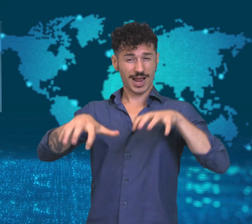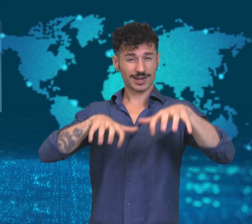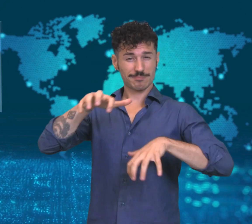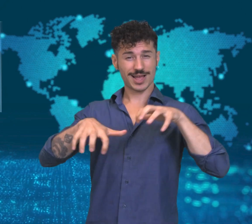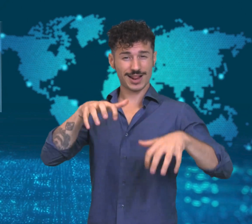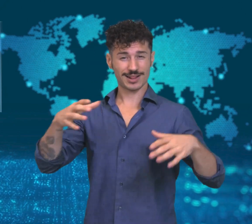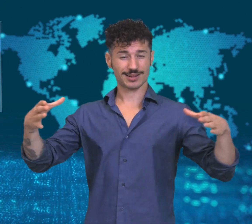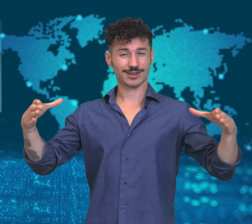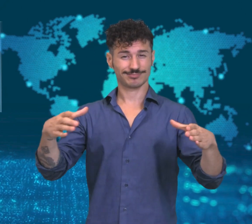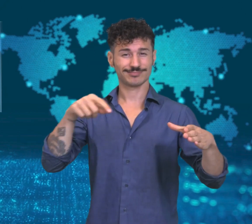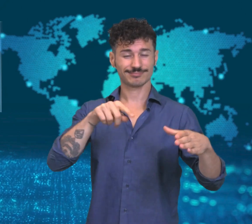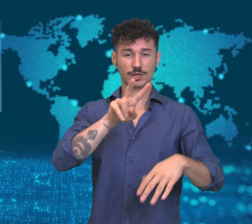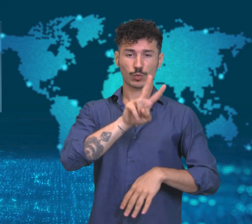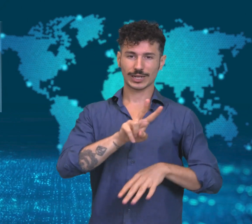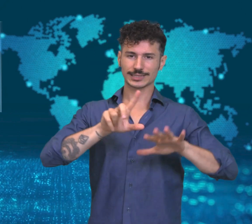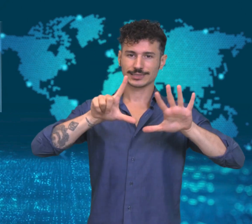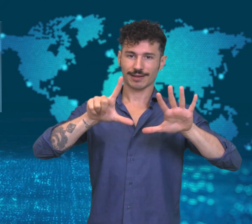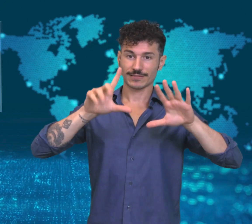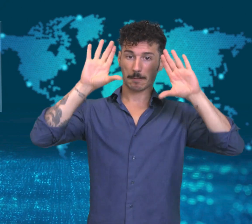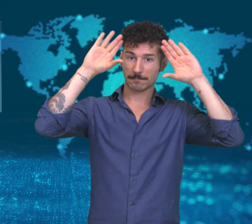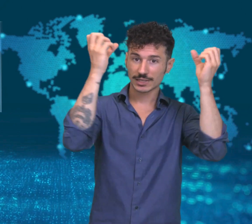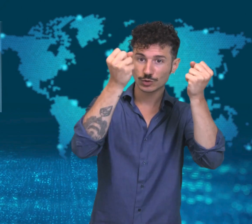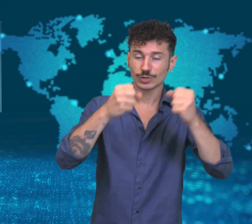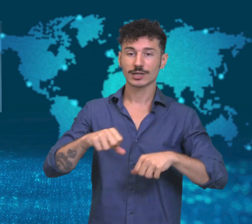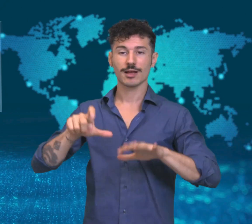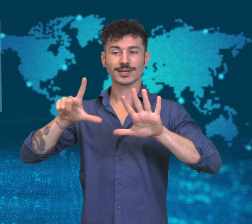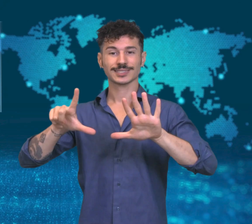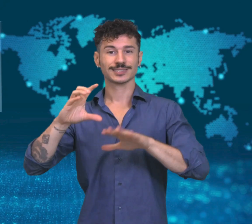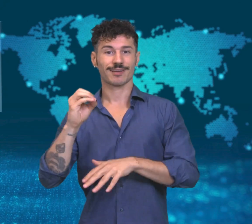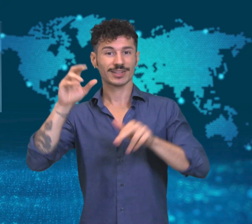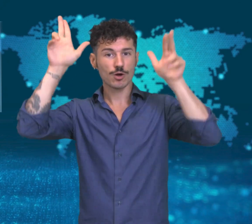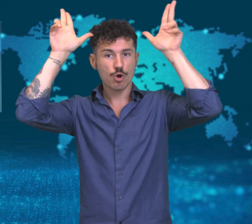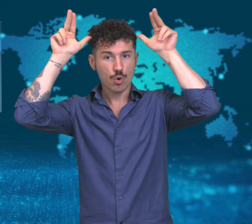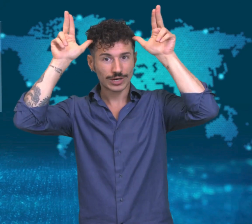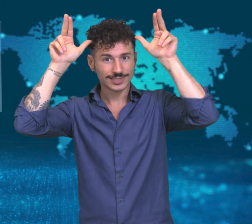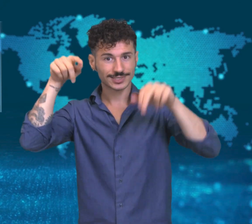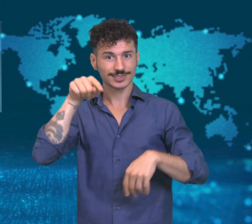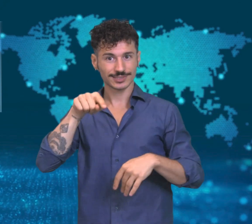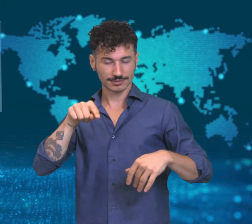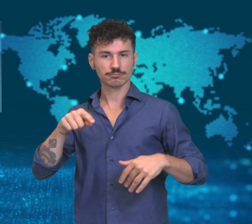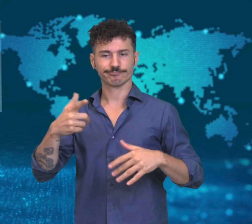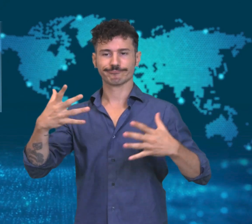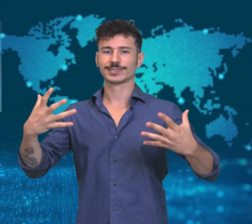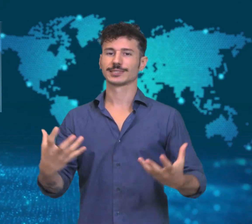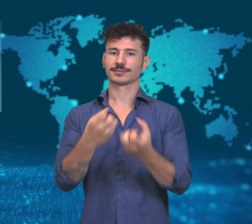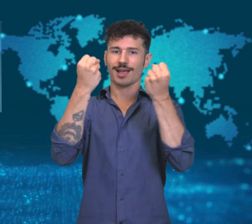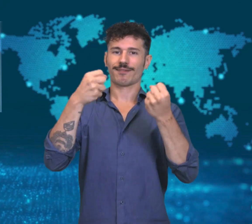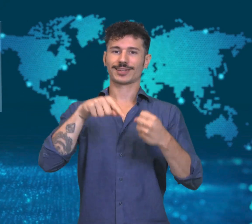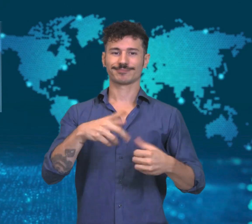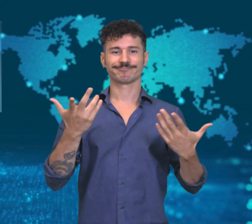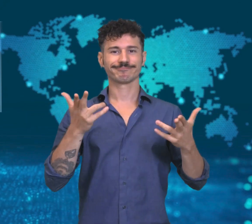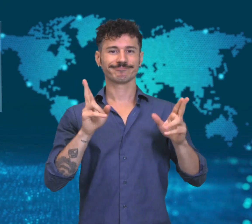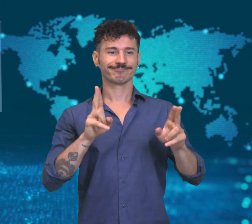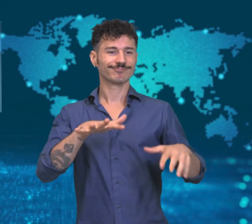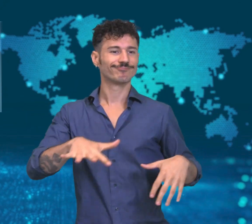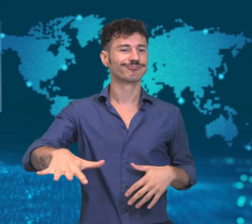The large herds of animals, including 27 bison and 70 wild horses,